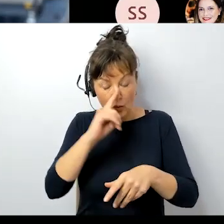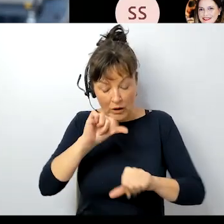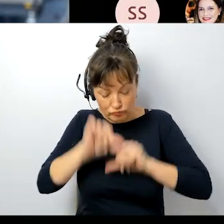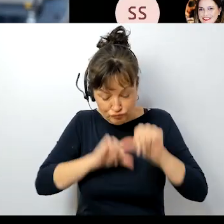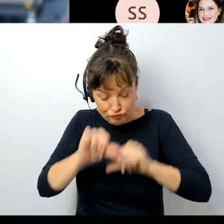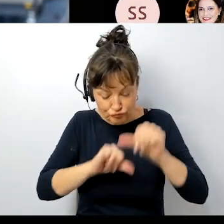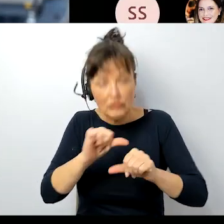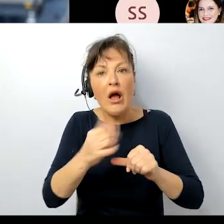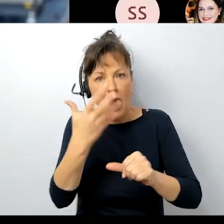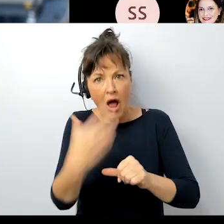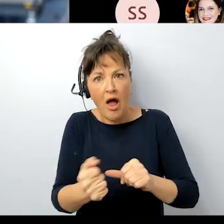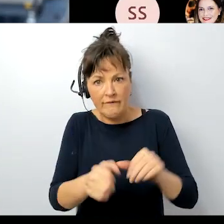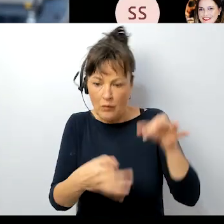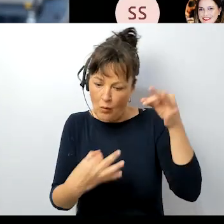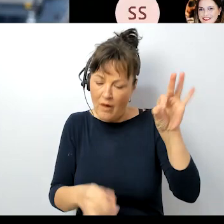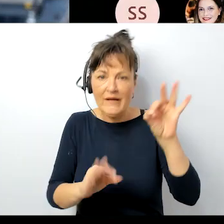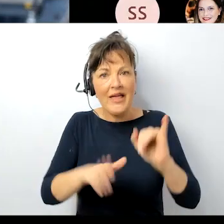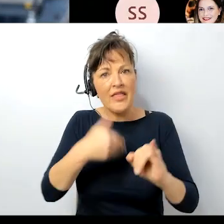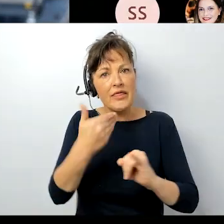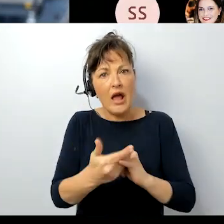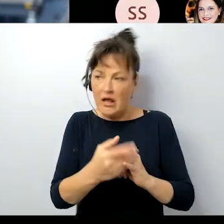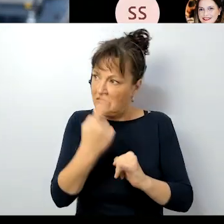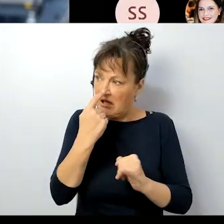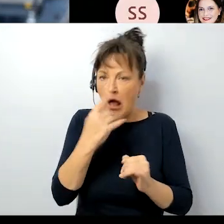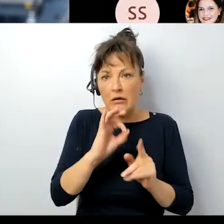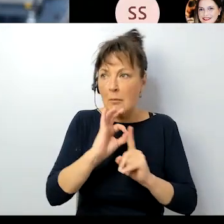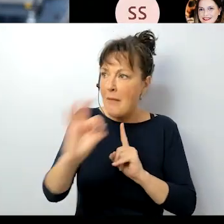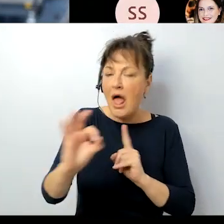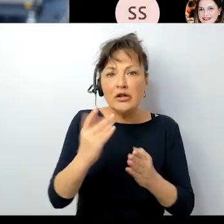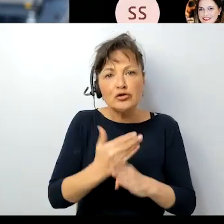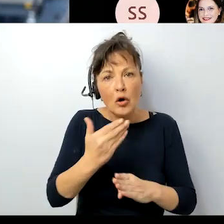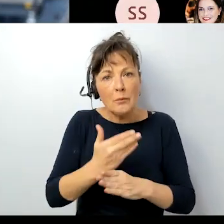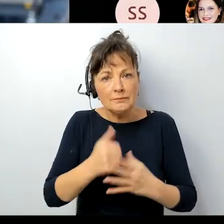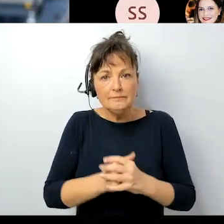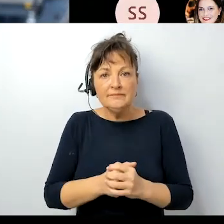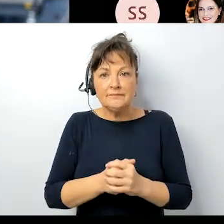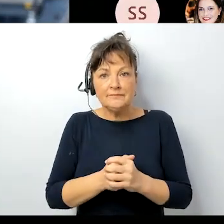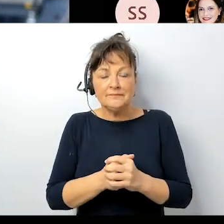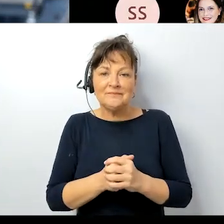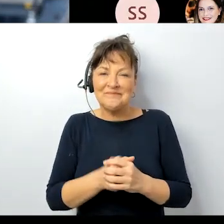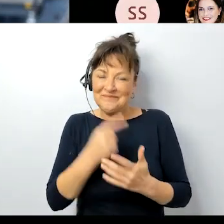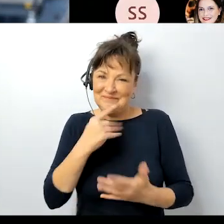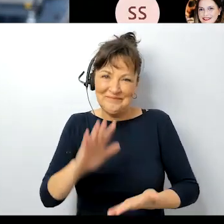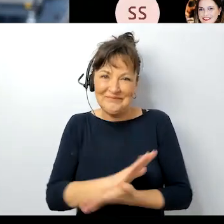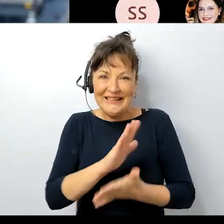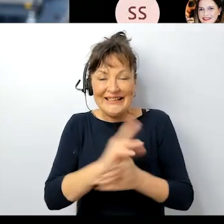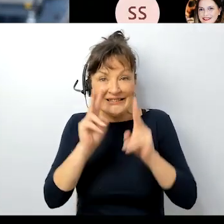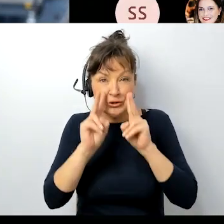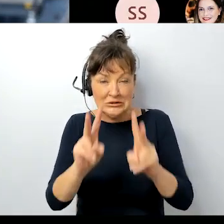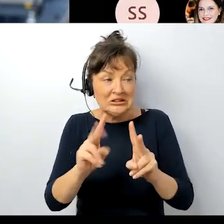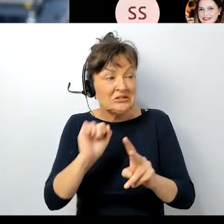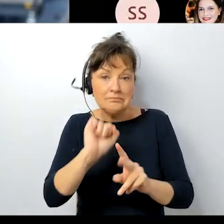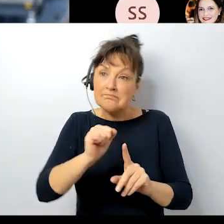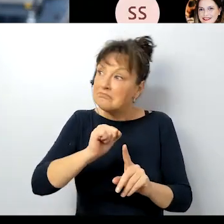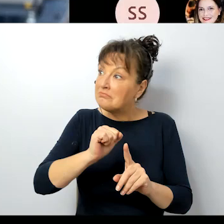All of these lead to industry recognised qualifications with good progression opportunities to advance skills and career aspirations.